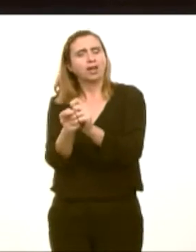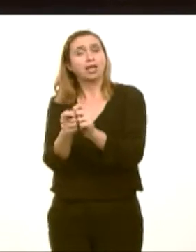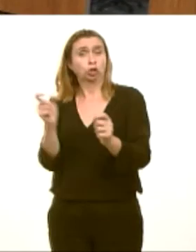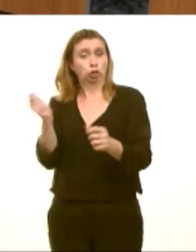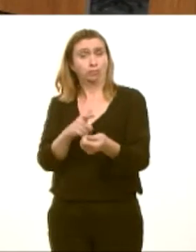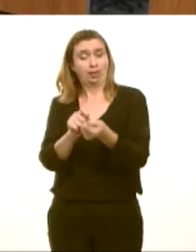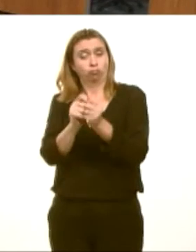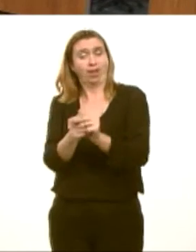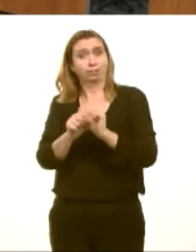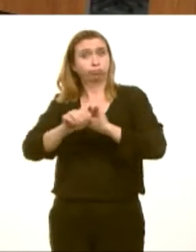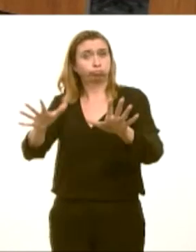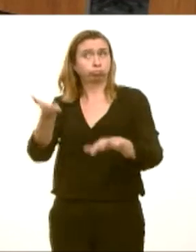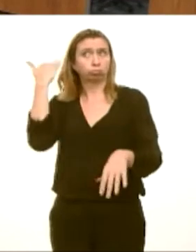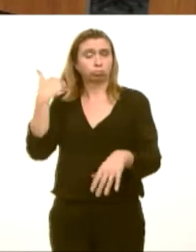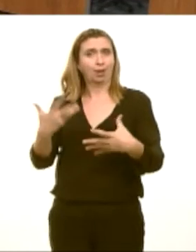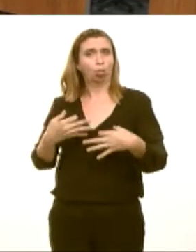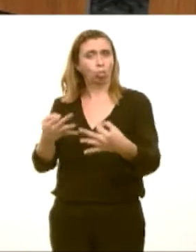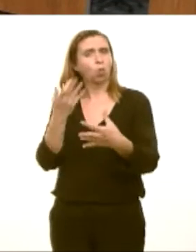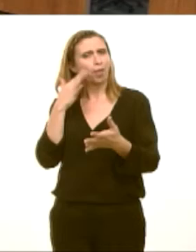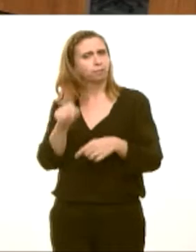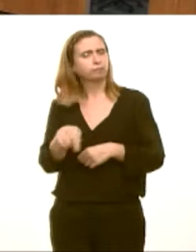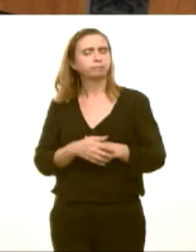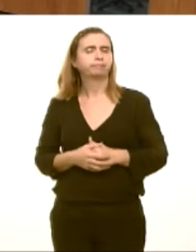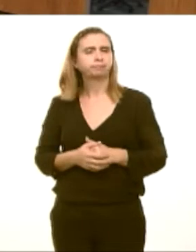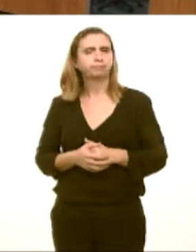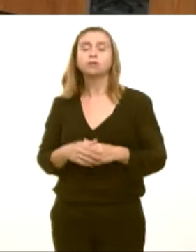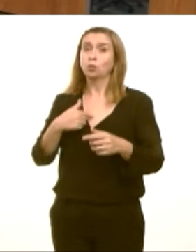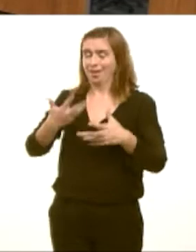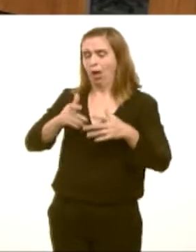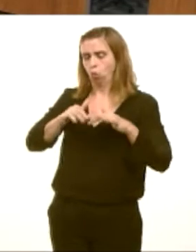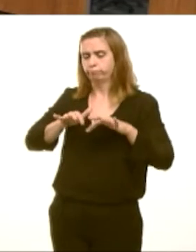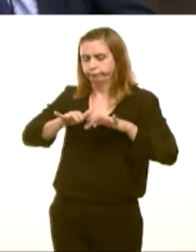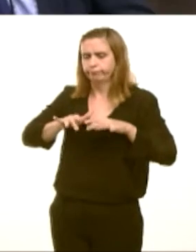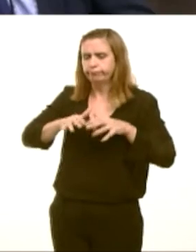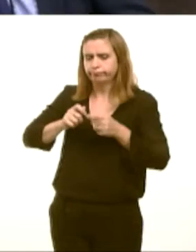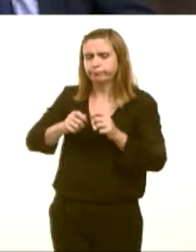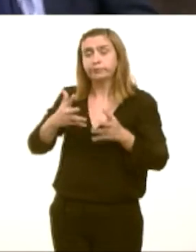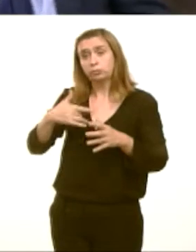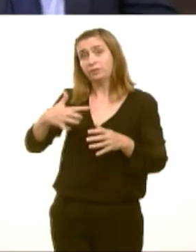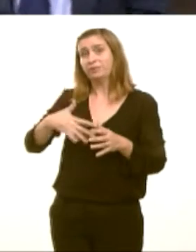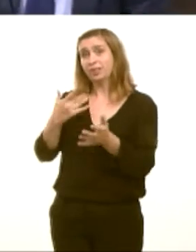Carwyn Jones: Thatís something that we are working on, of course, but we expect local authorities to produce their LDPs in good time.